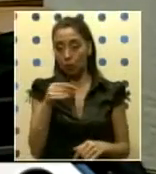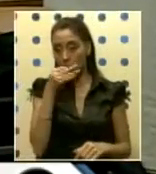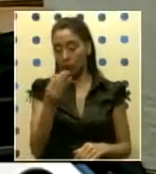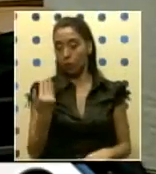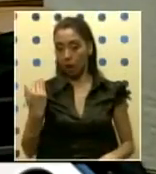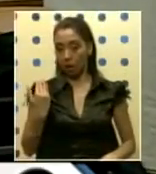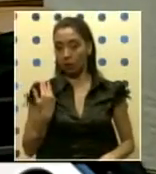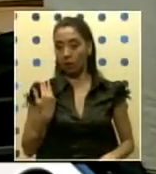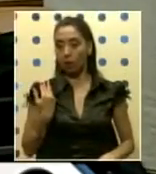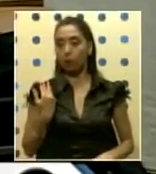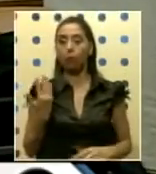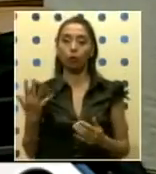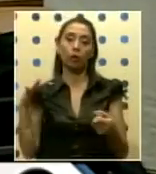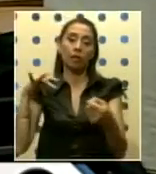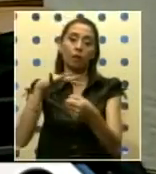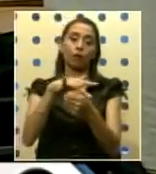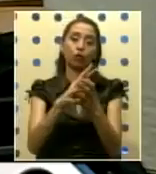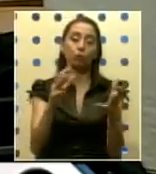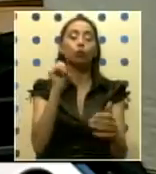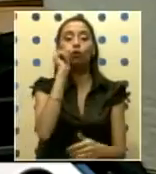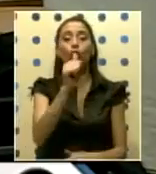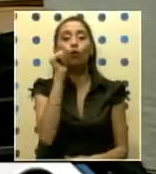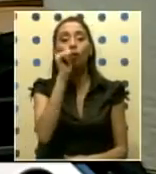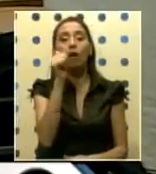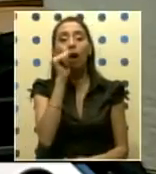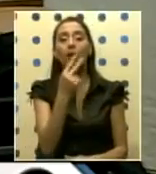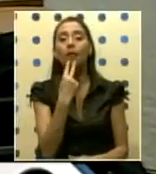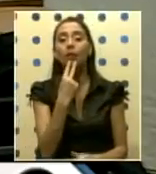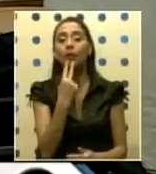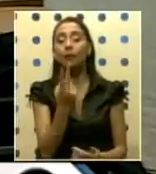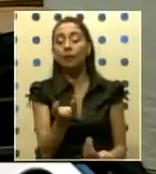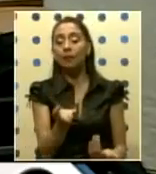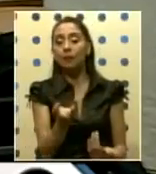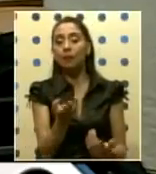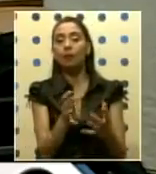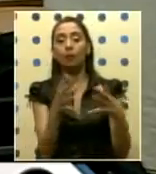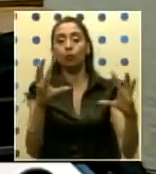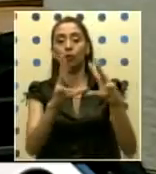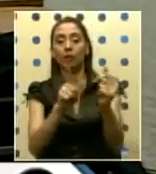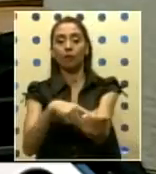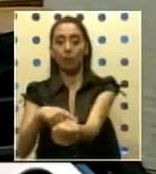that it will have in the day-to-day of many Chilean families